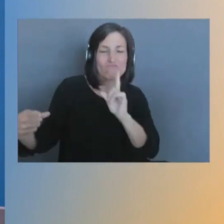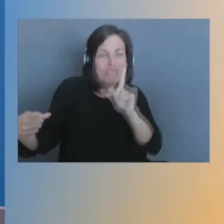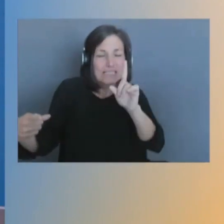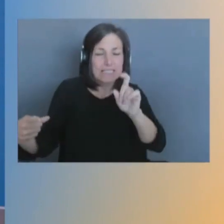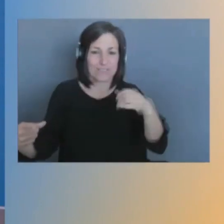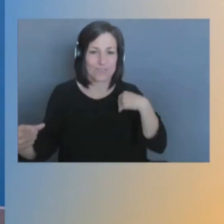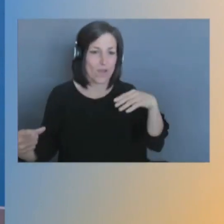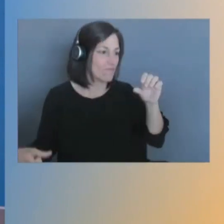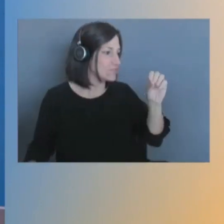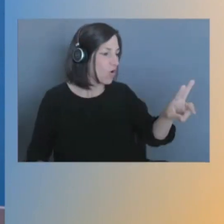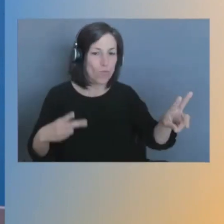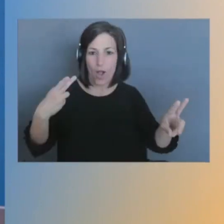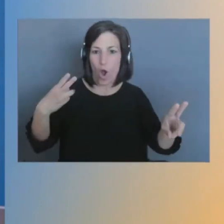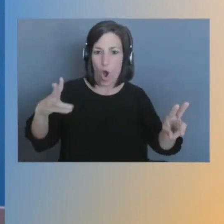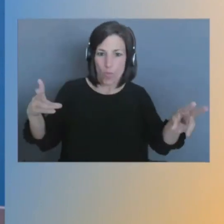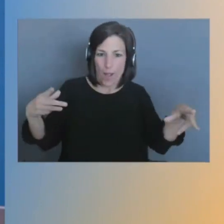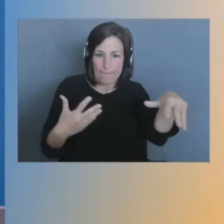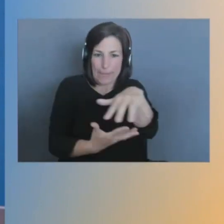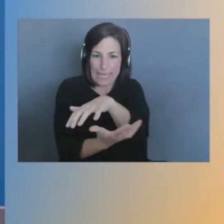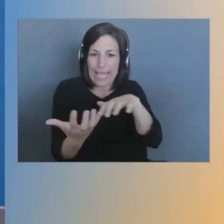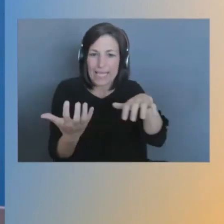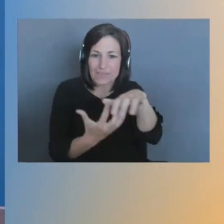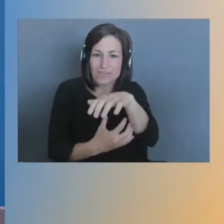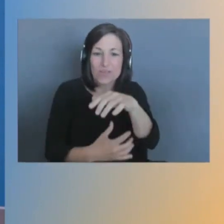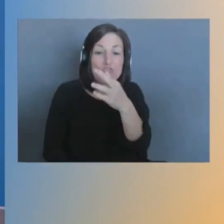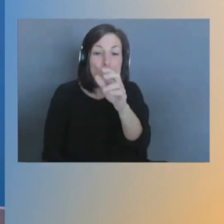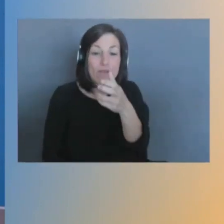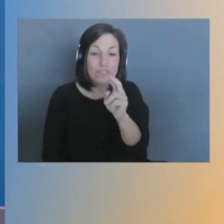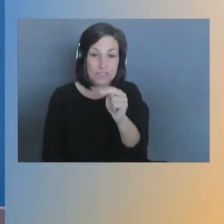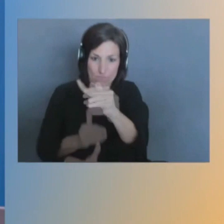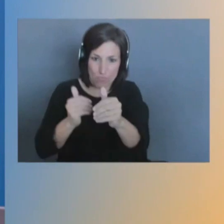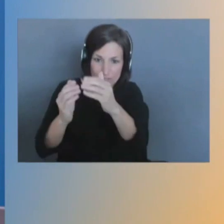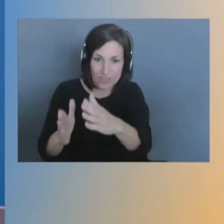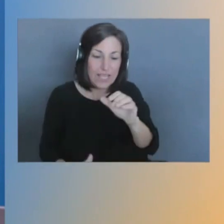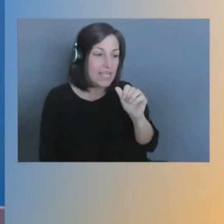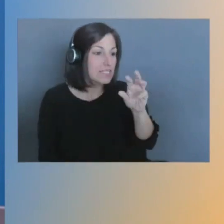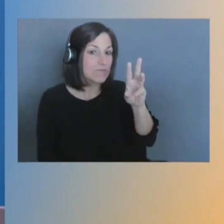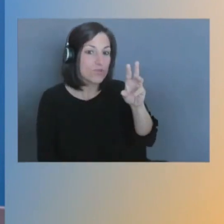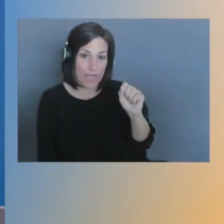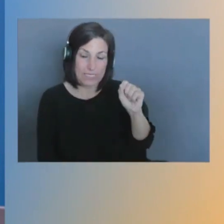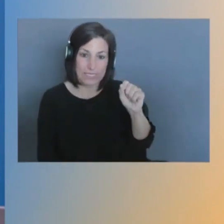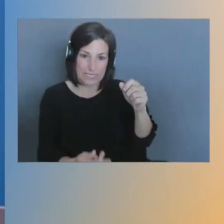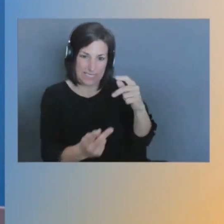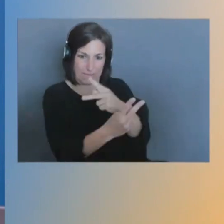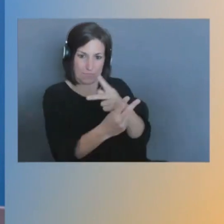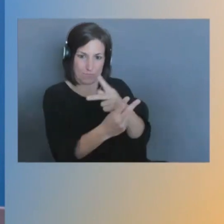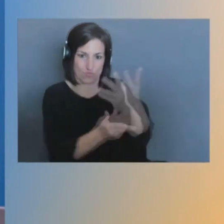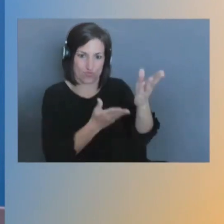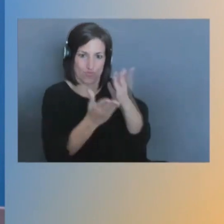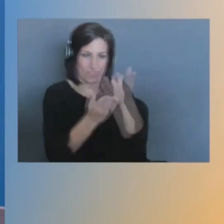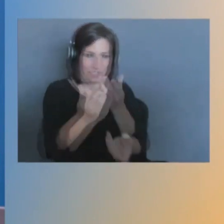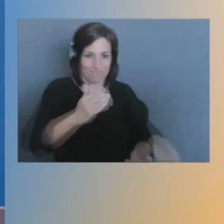and Graviton processors and the AWS compute services built on top of them truly exemplify this.